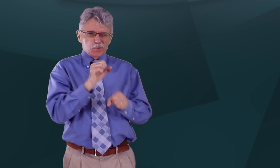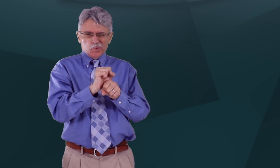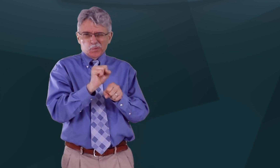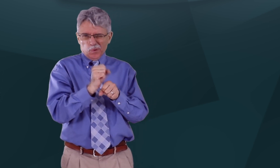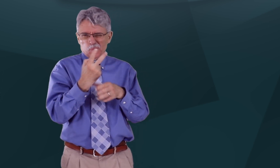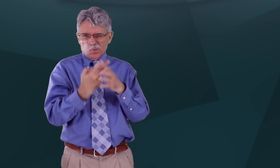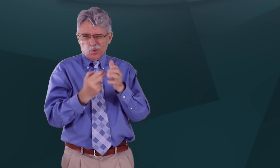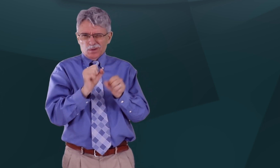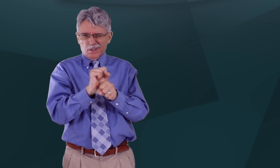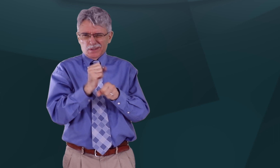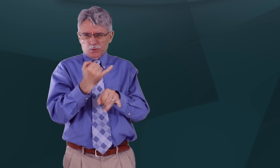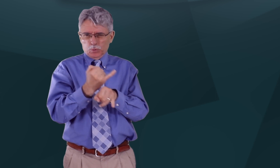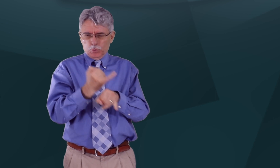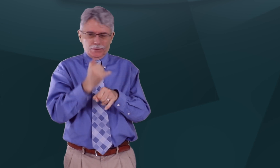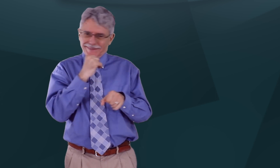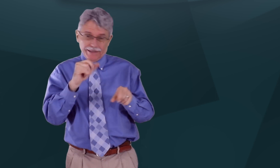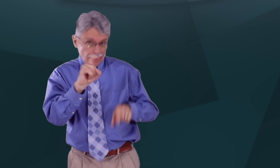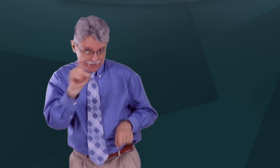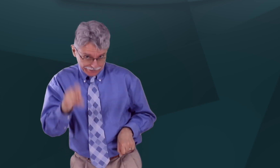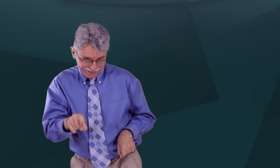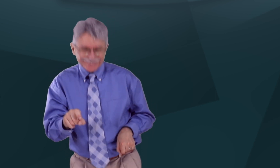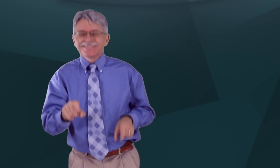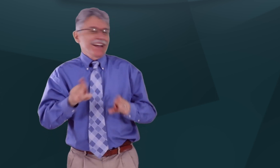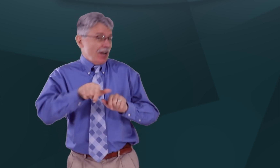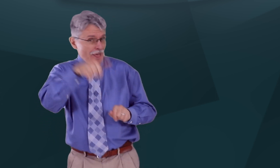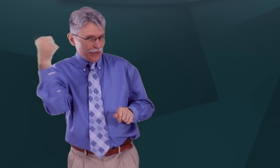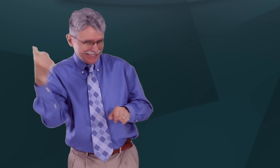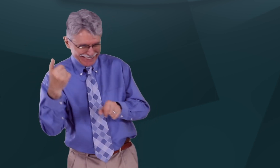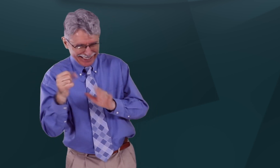We both worked at residential schools -- not Texas, it was in another state.